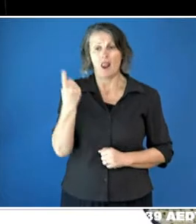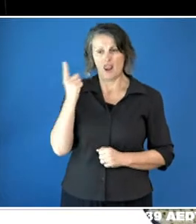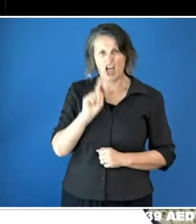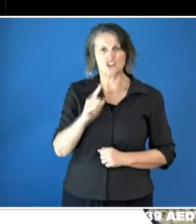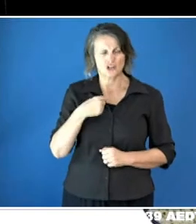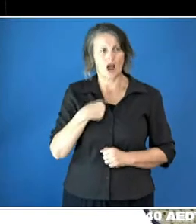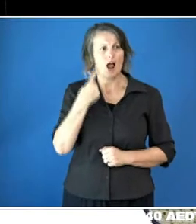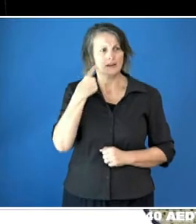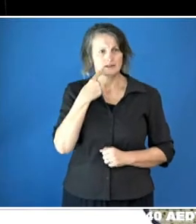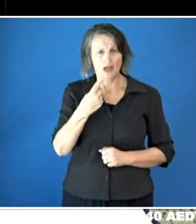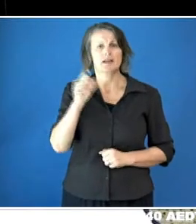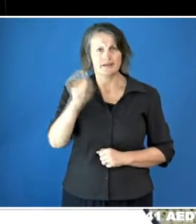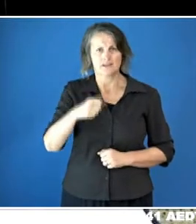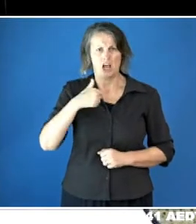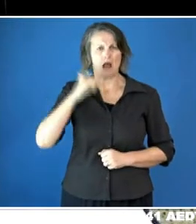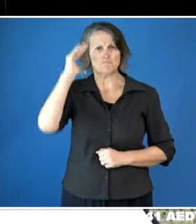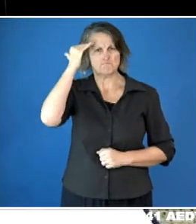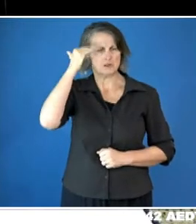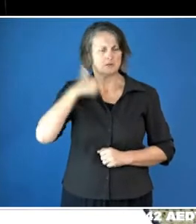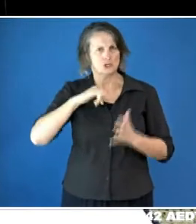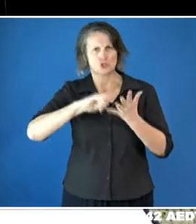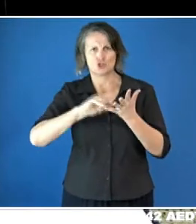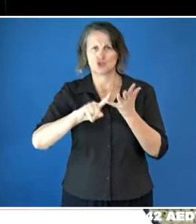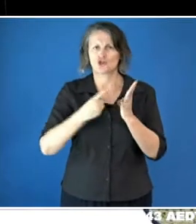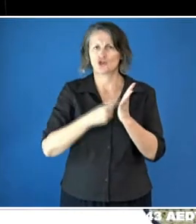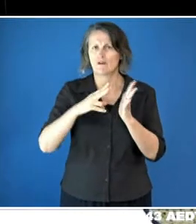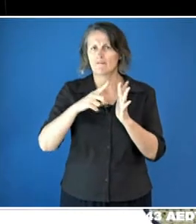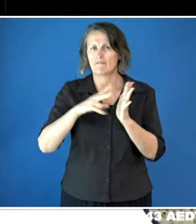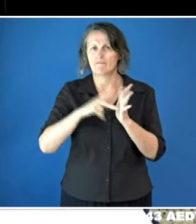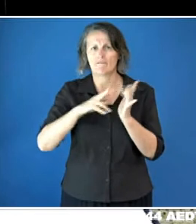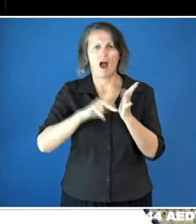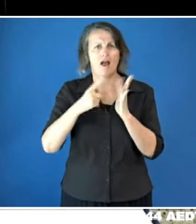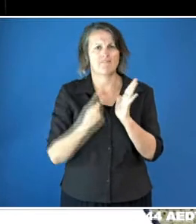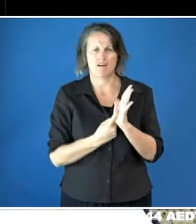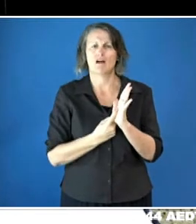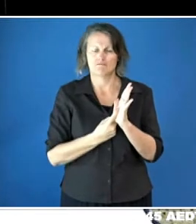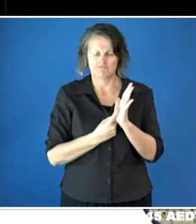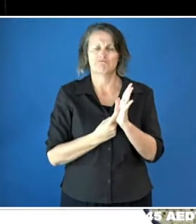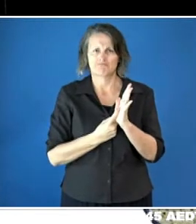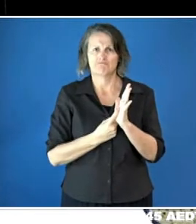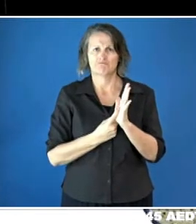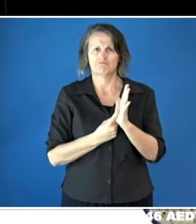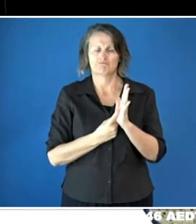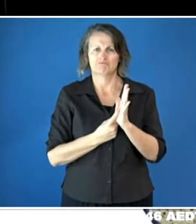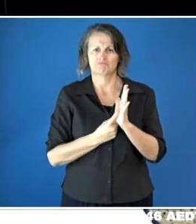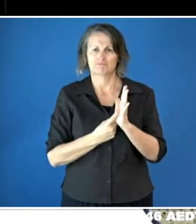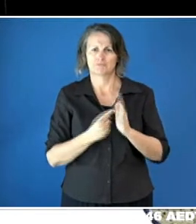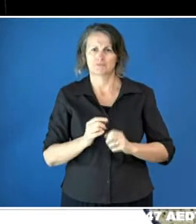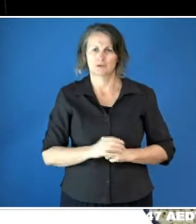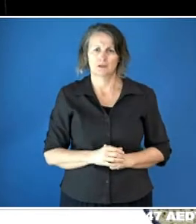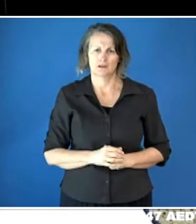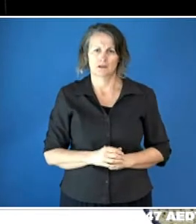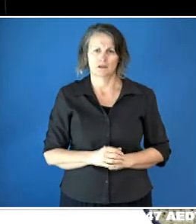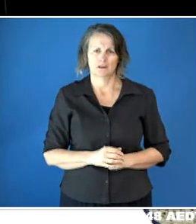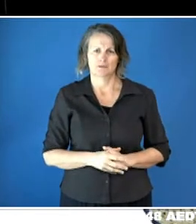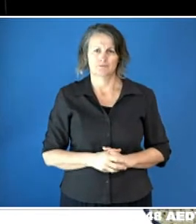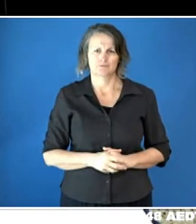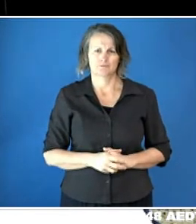You're a survivor. MS CRAWFORD: That normal people but since those that are dead